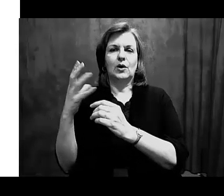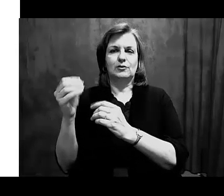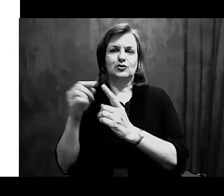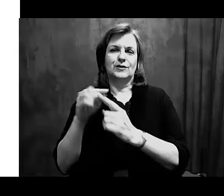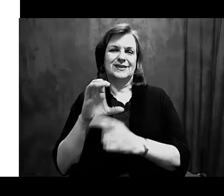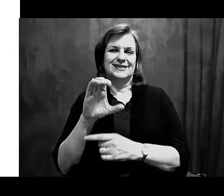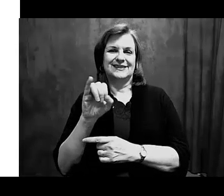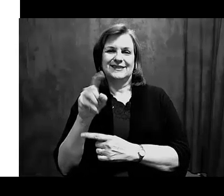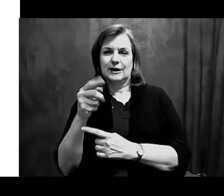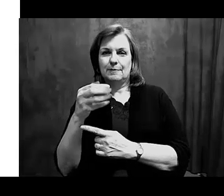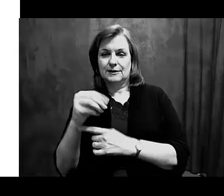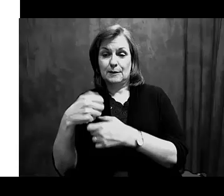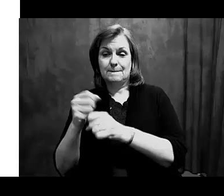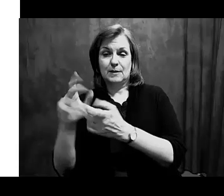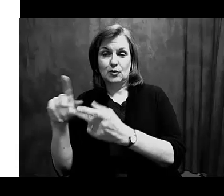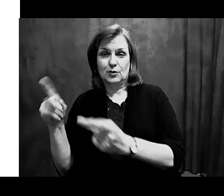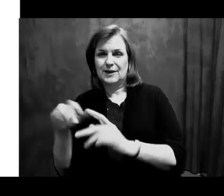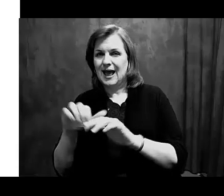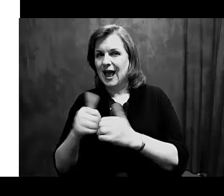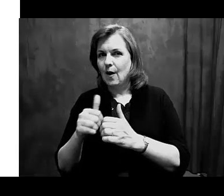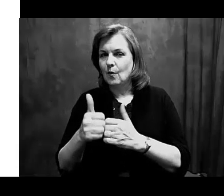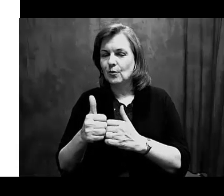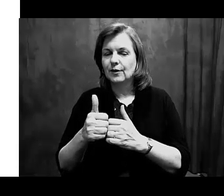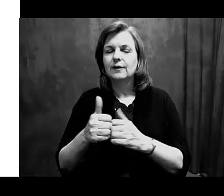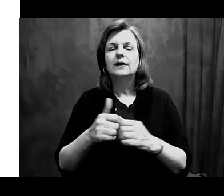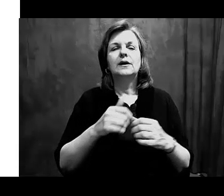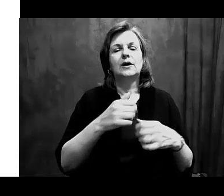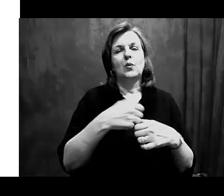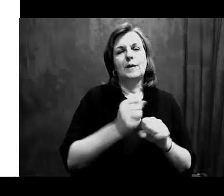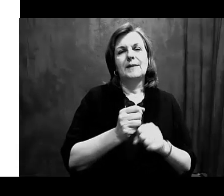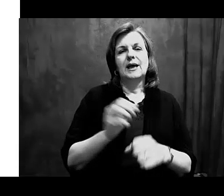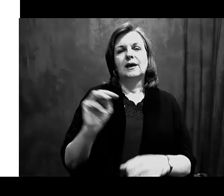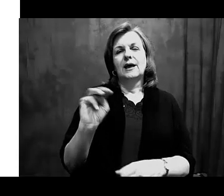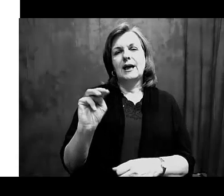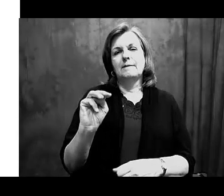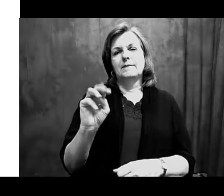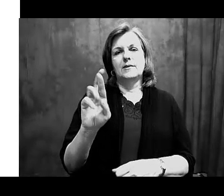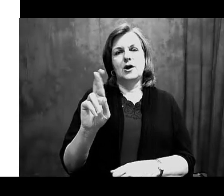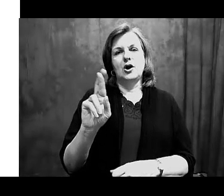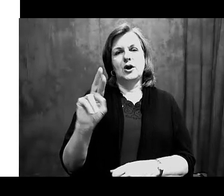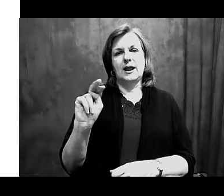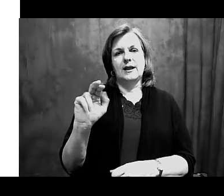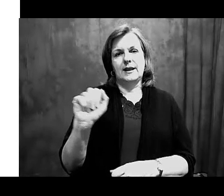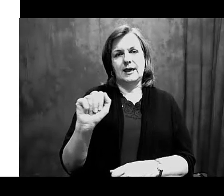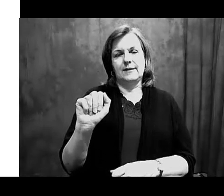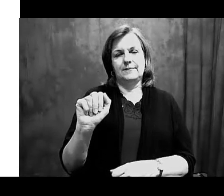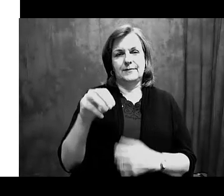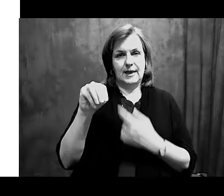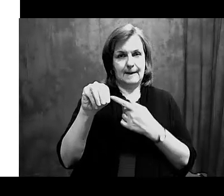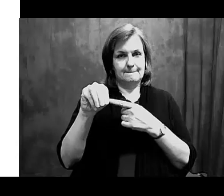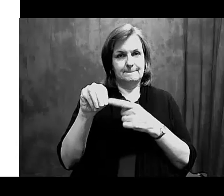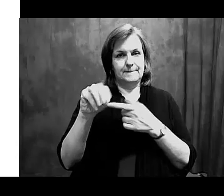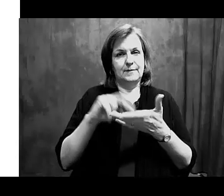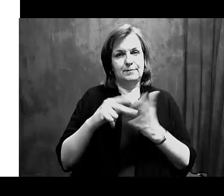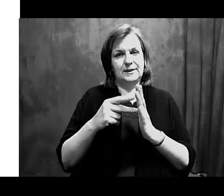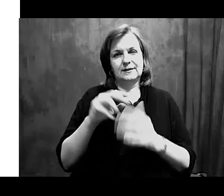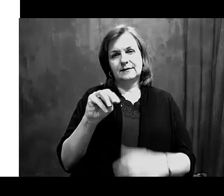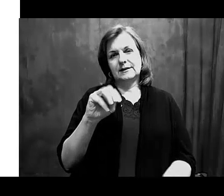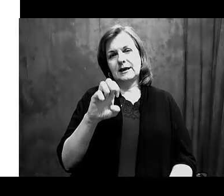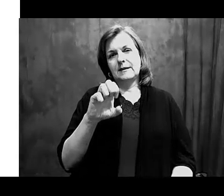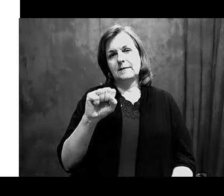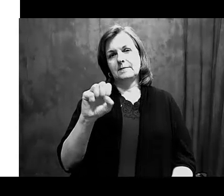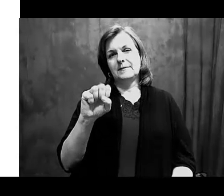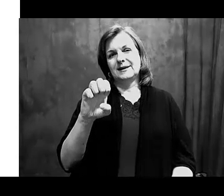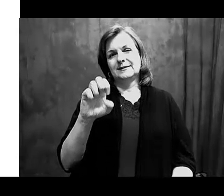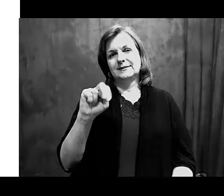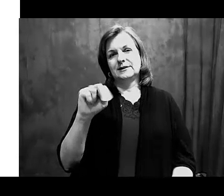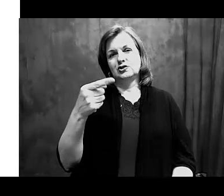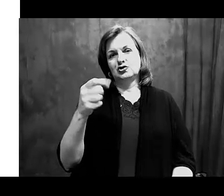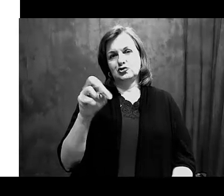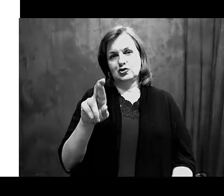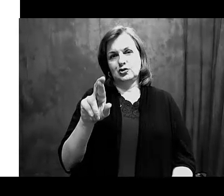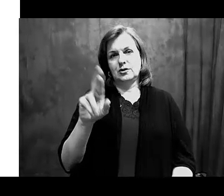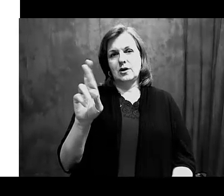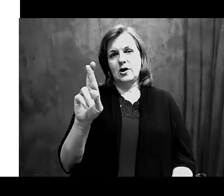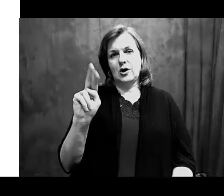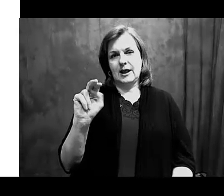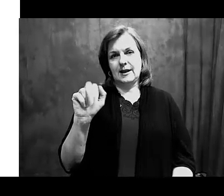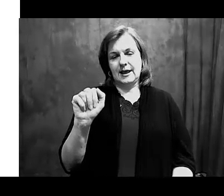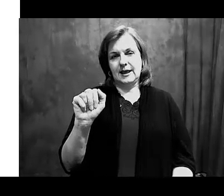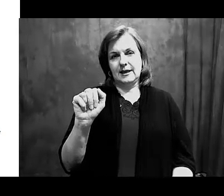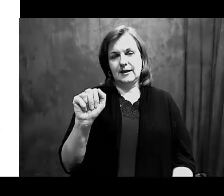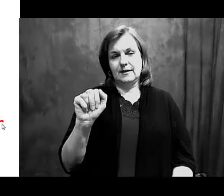and the only way we do that is through the production of something known as mRNA - "m" is messenger RNA